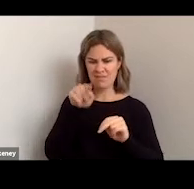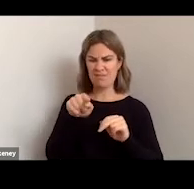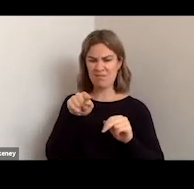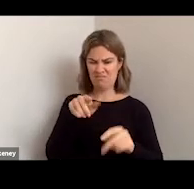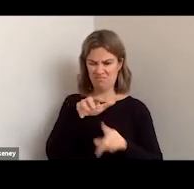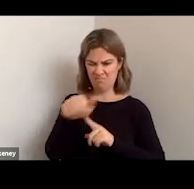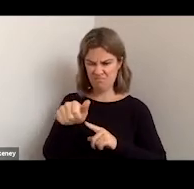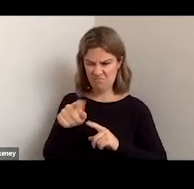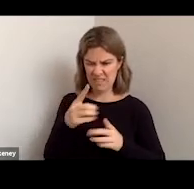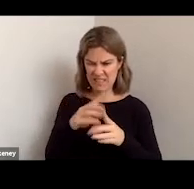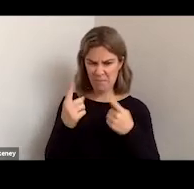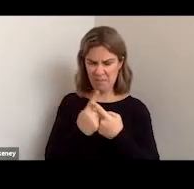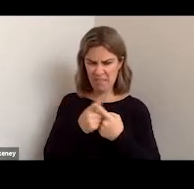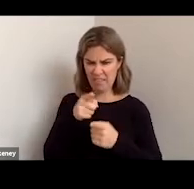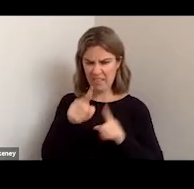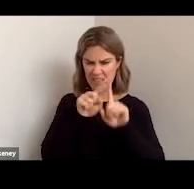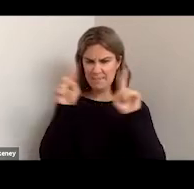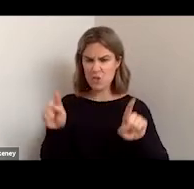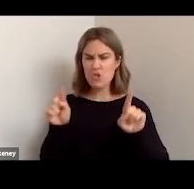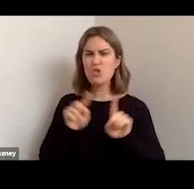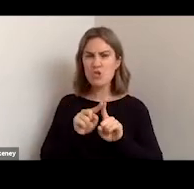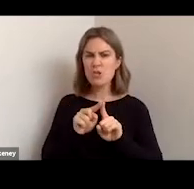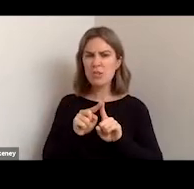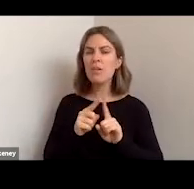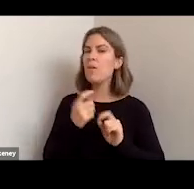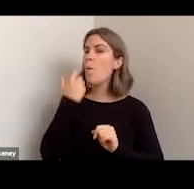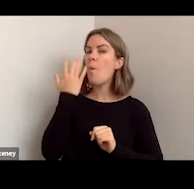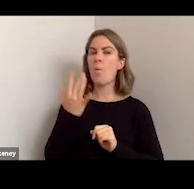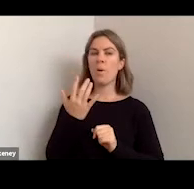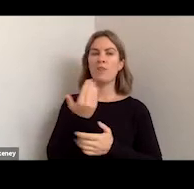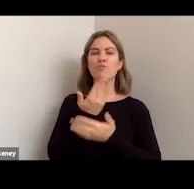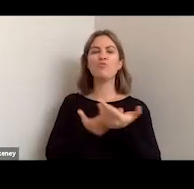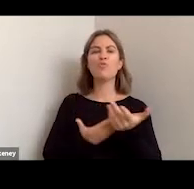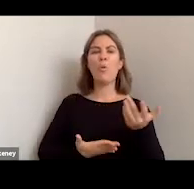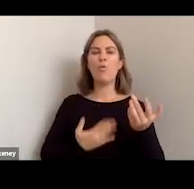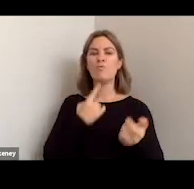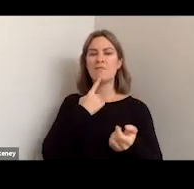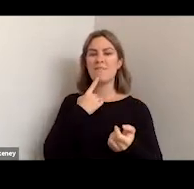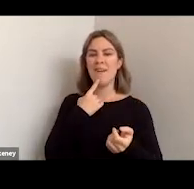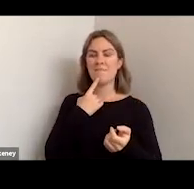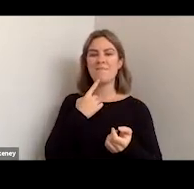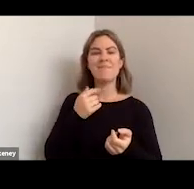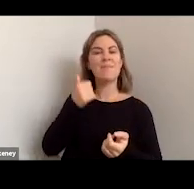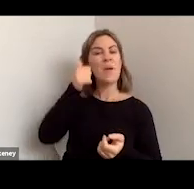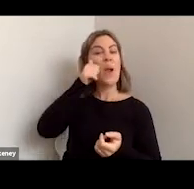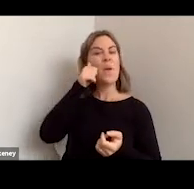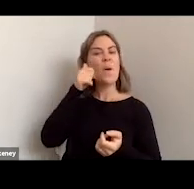I can always visual story types because they comment on the bouquet in the background of my videos, whereas I'm